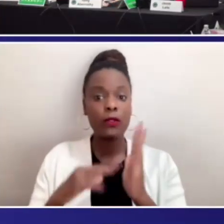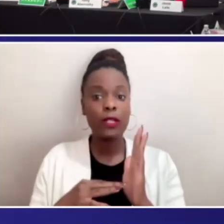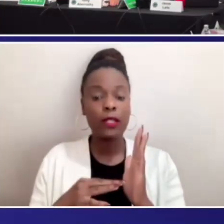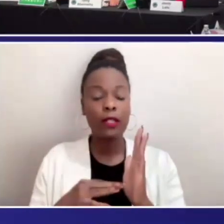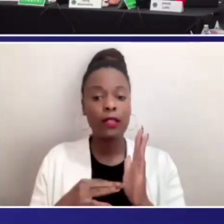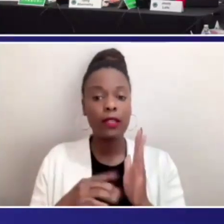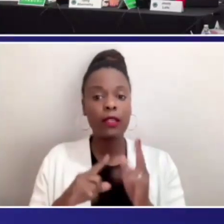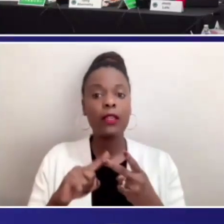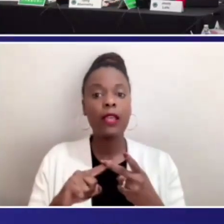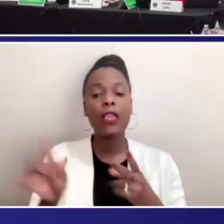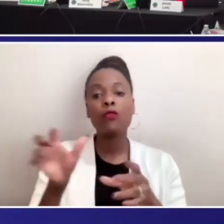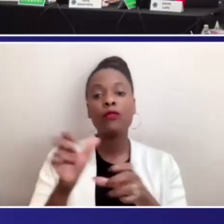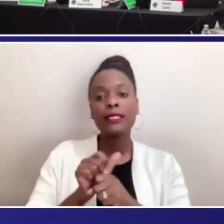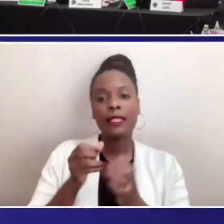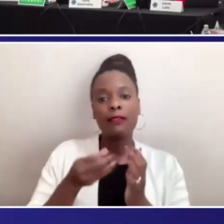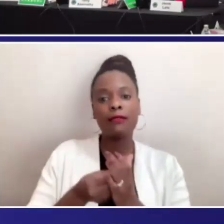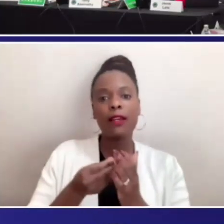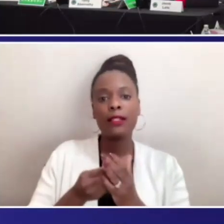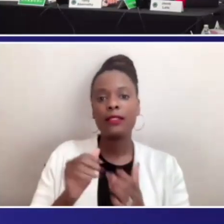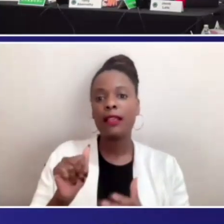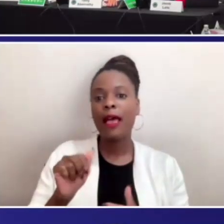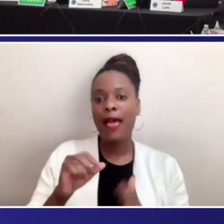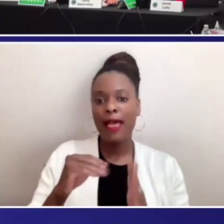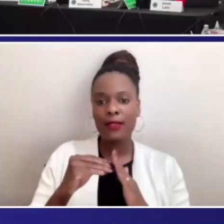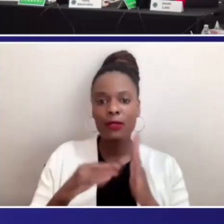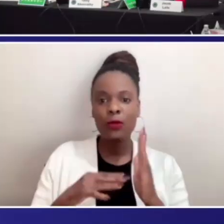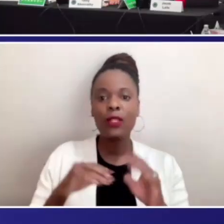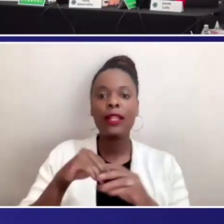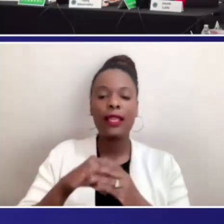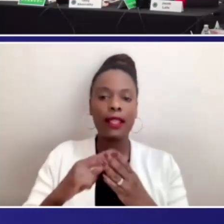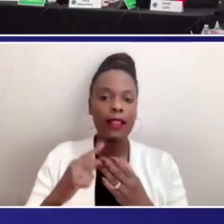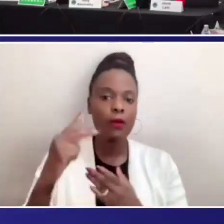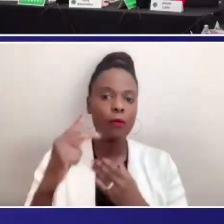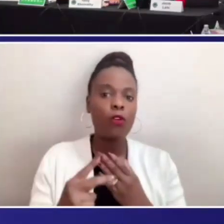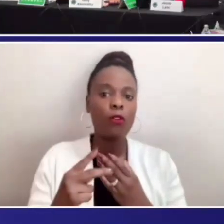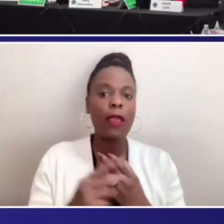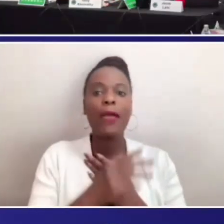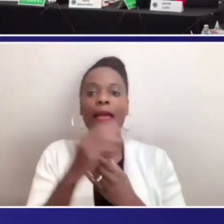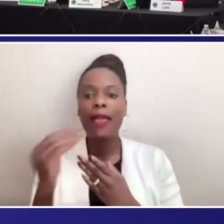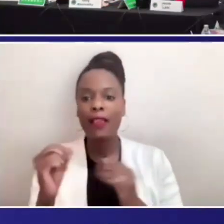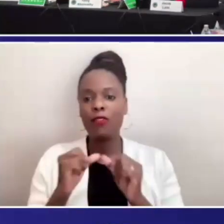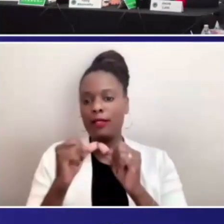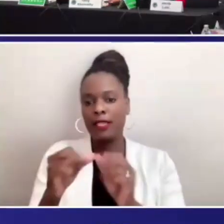you have received funds as a student in that program, and you are continuing as a student in that program.